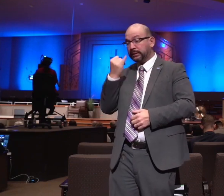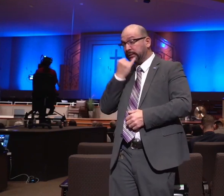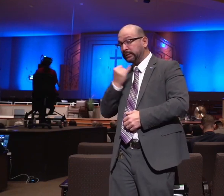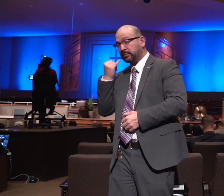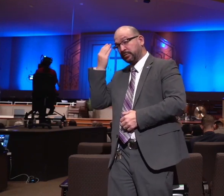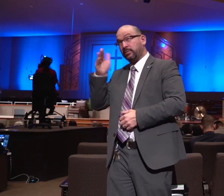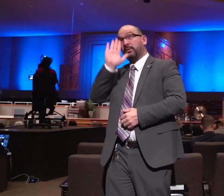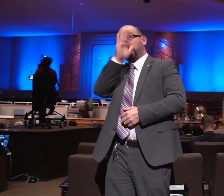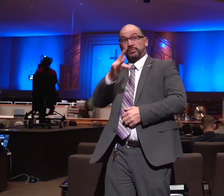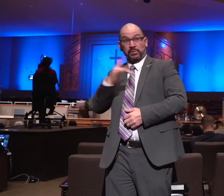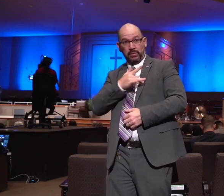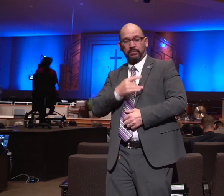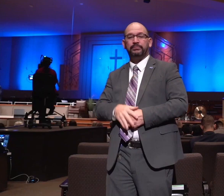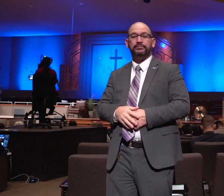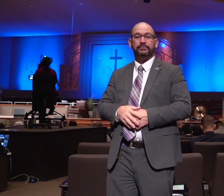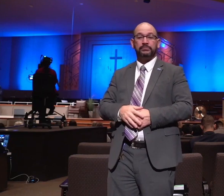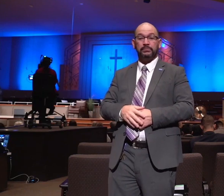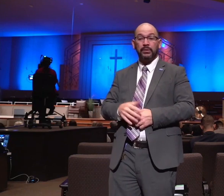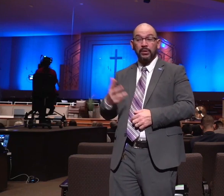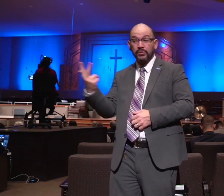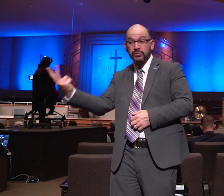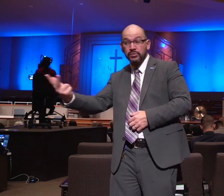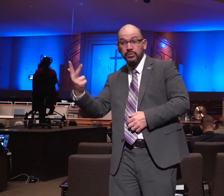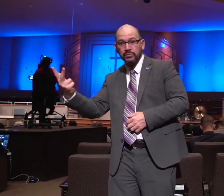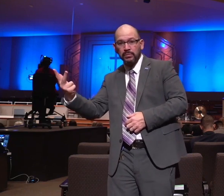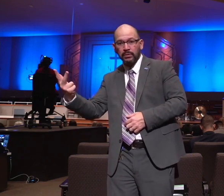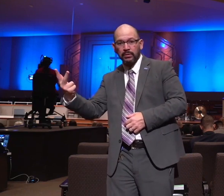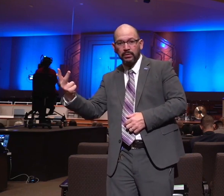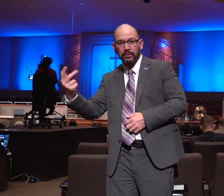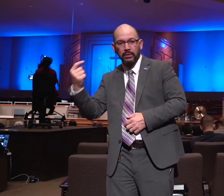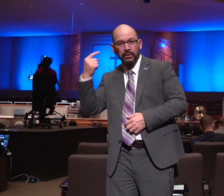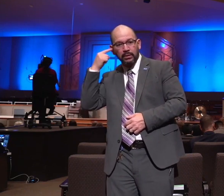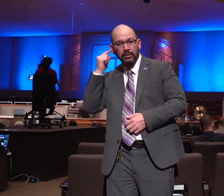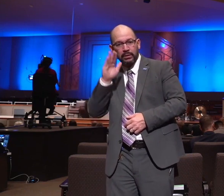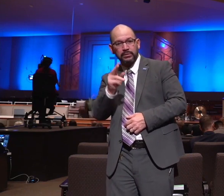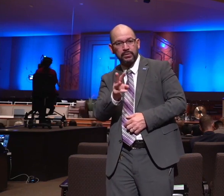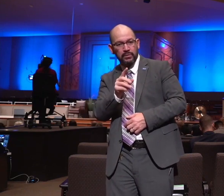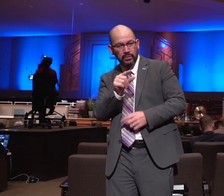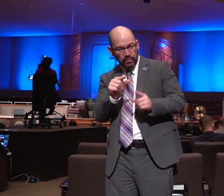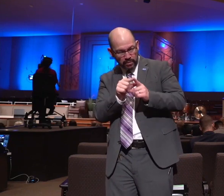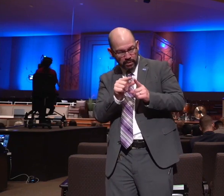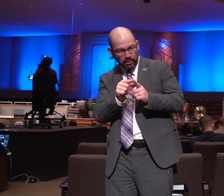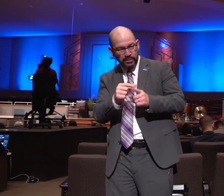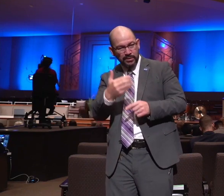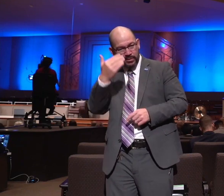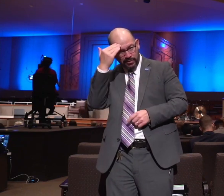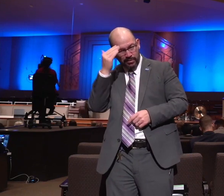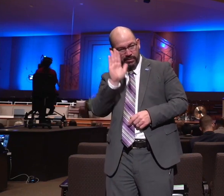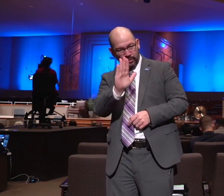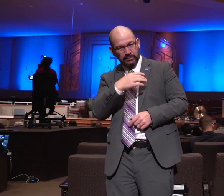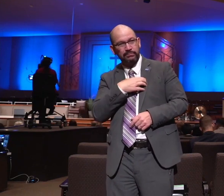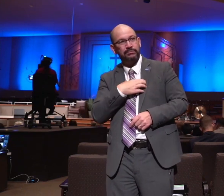but they did what they knew he wanted both our daughters I'm very glad for